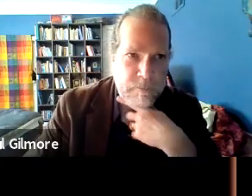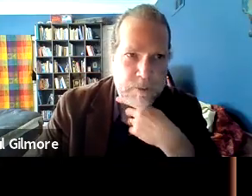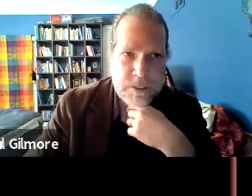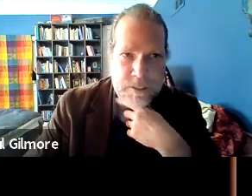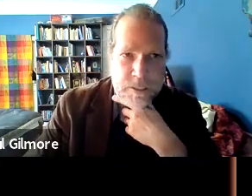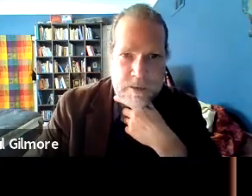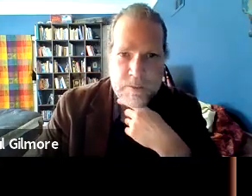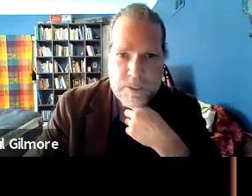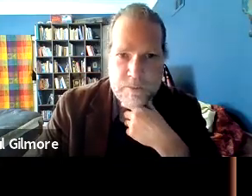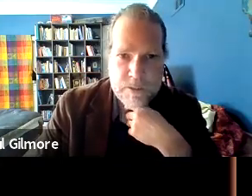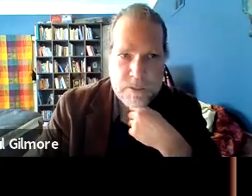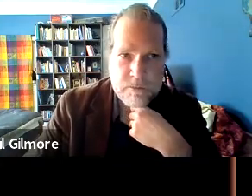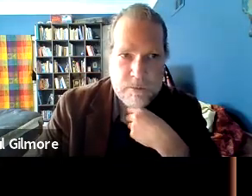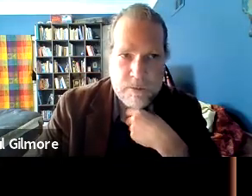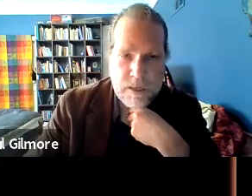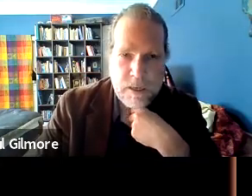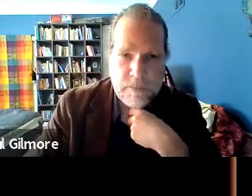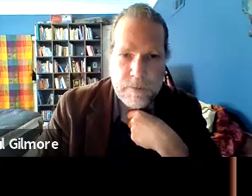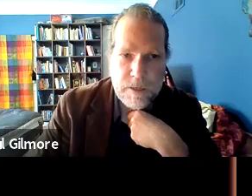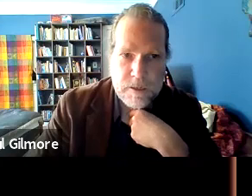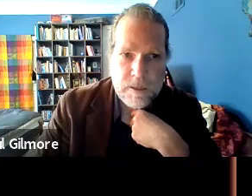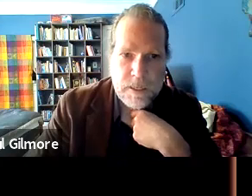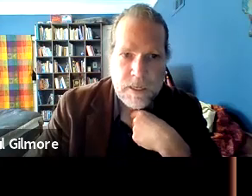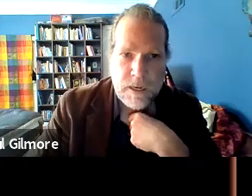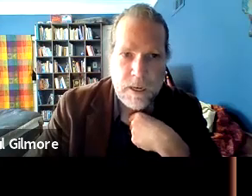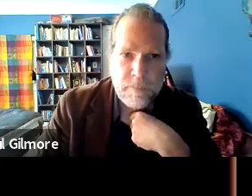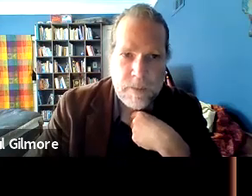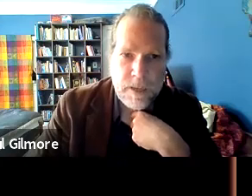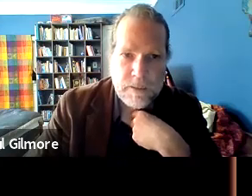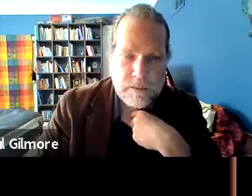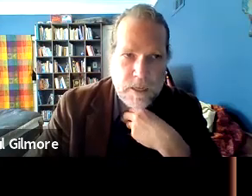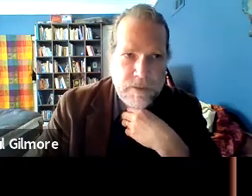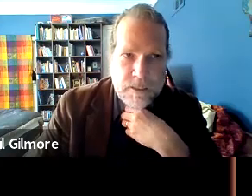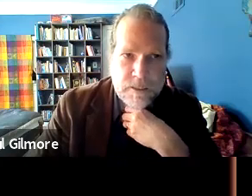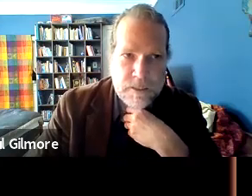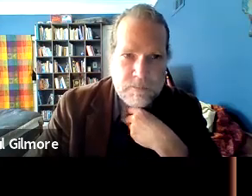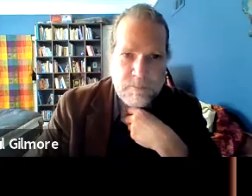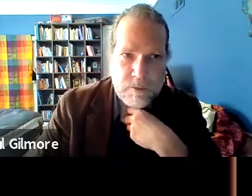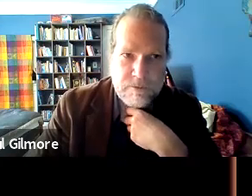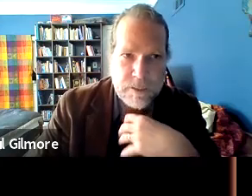chat books that she gave me when she was a student here. And I think it's just beautiful